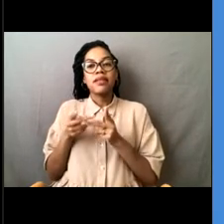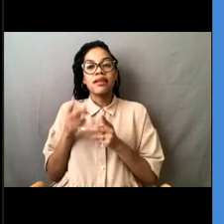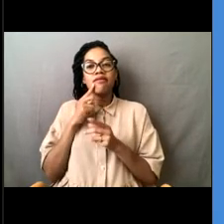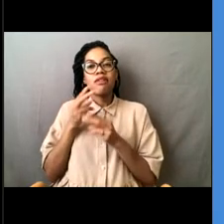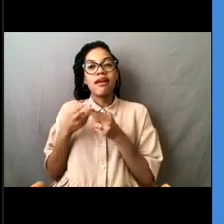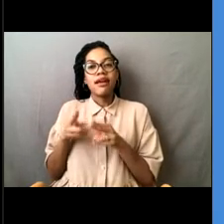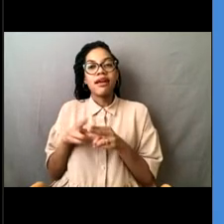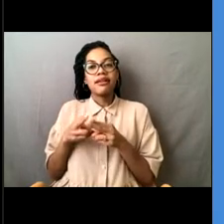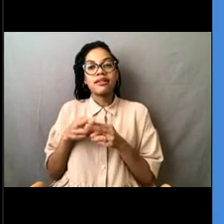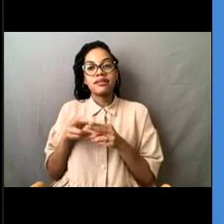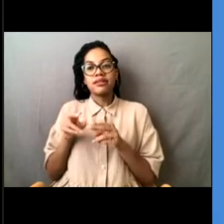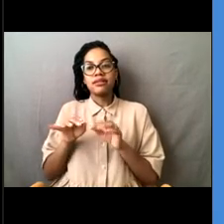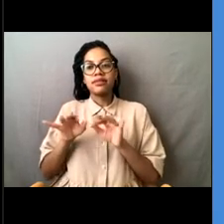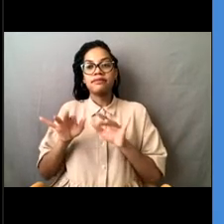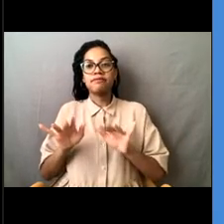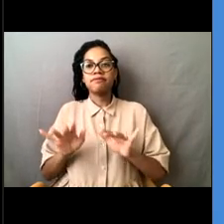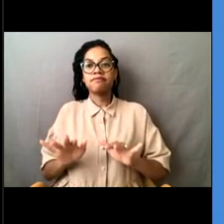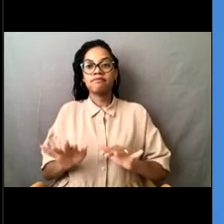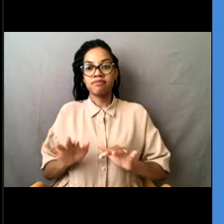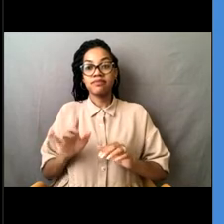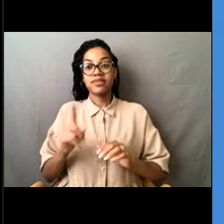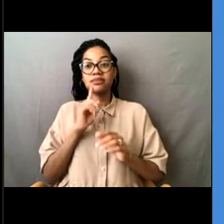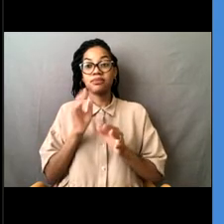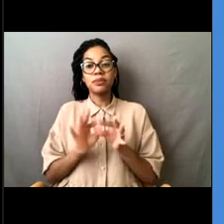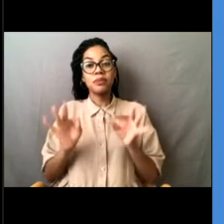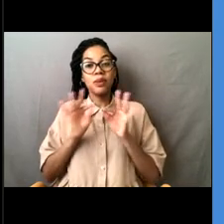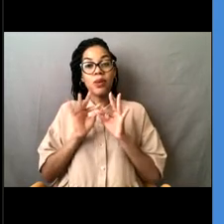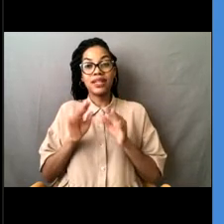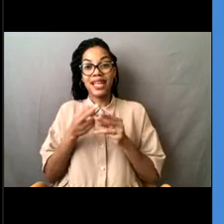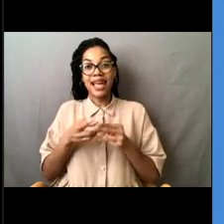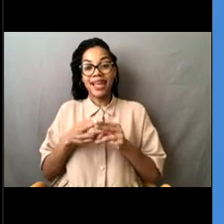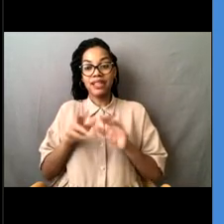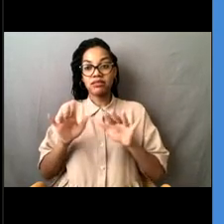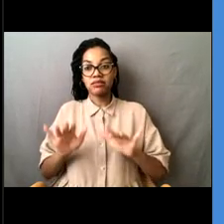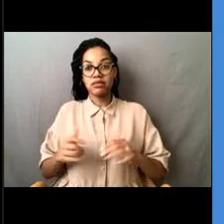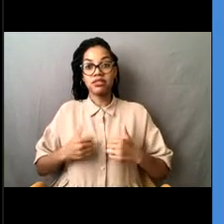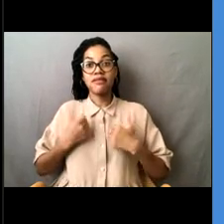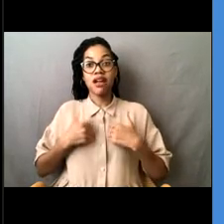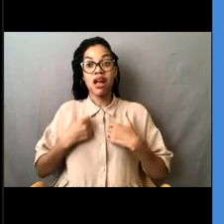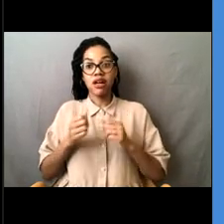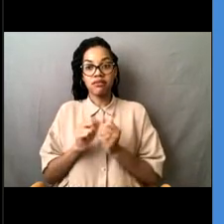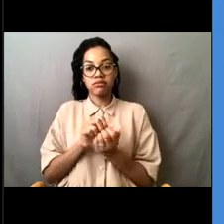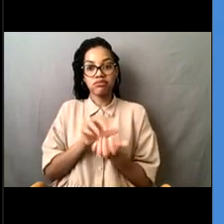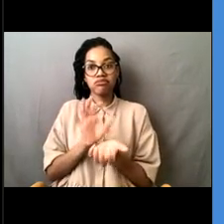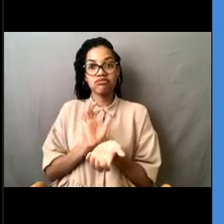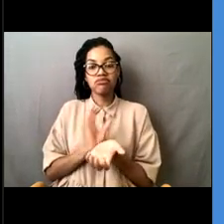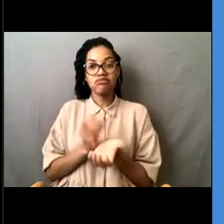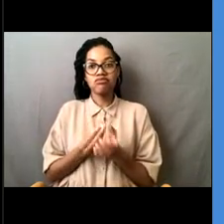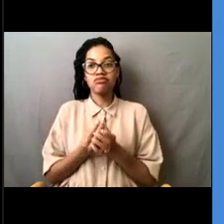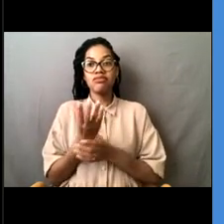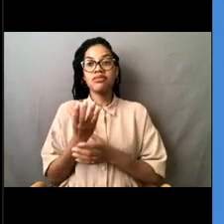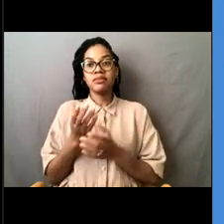that those eggs survive so that the eggs can hatch out and grow into larger lake trout. And so you'll see this,